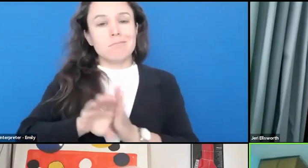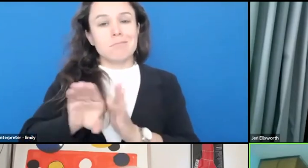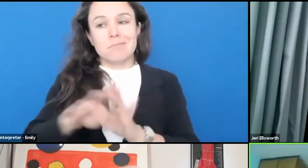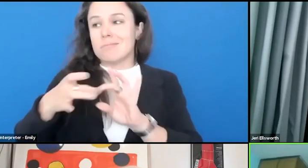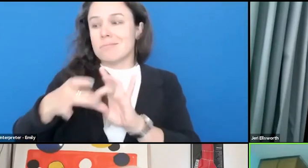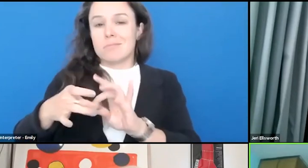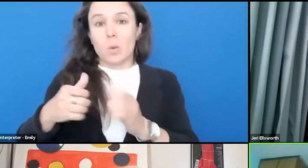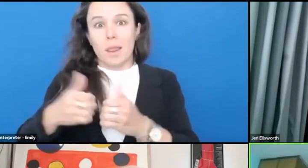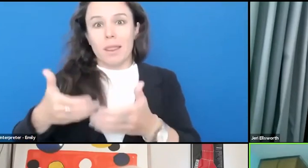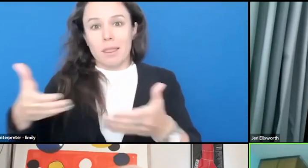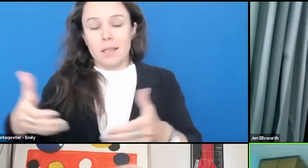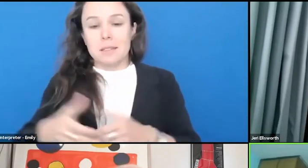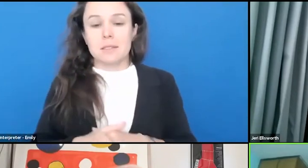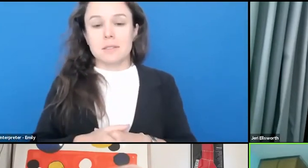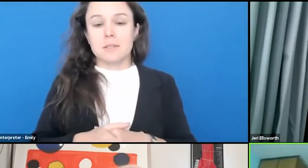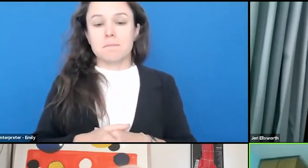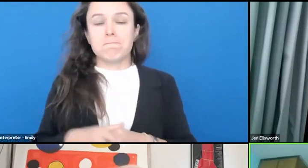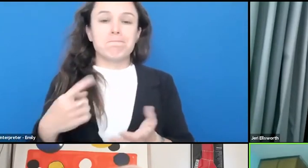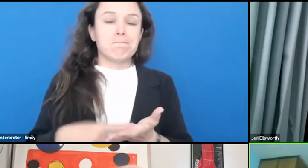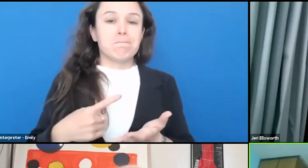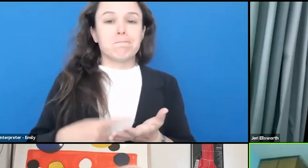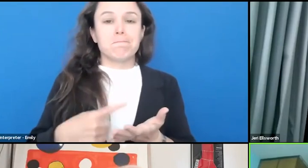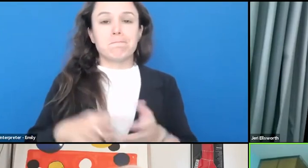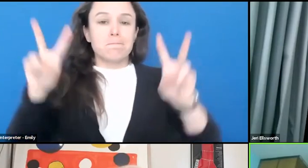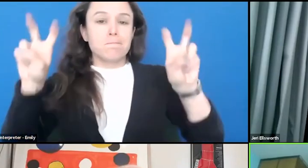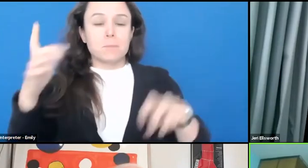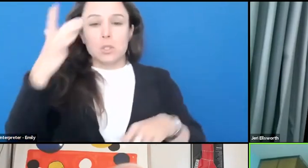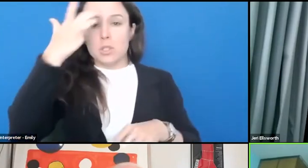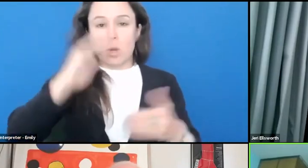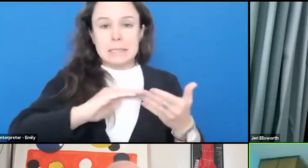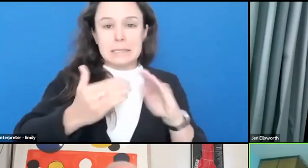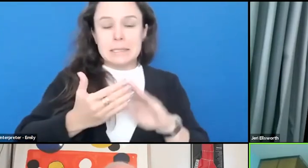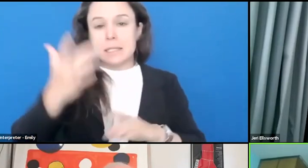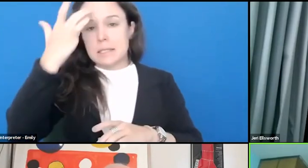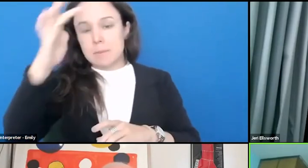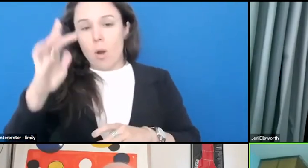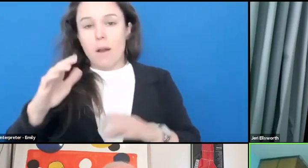we've been talking about smart city, and smart house, and smart transportation